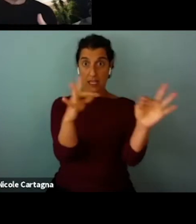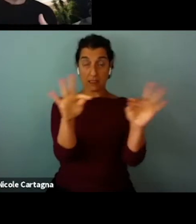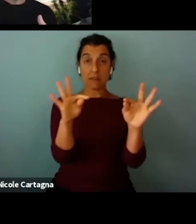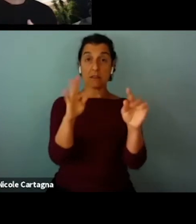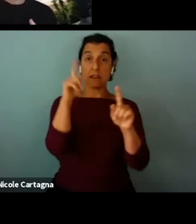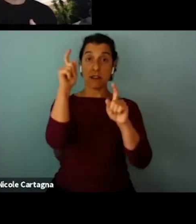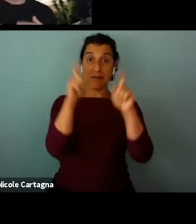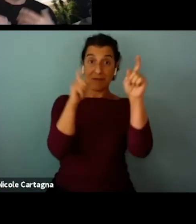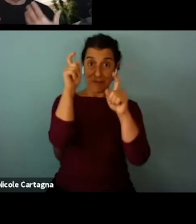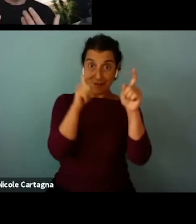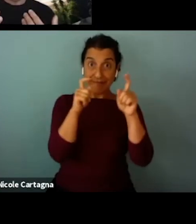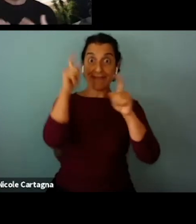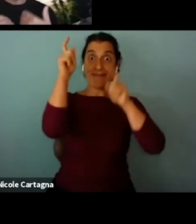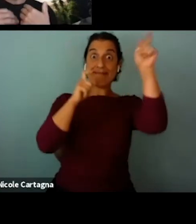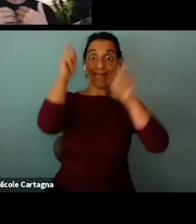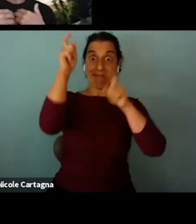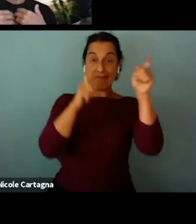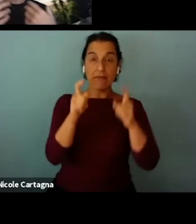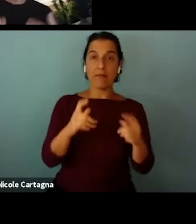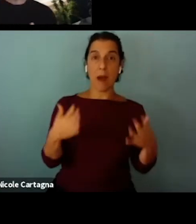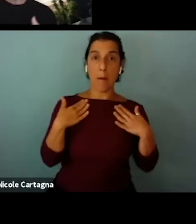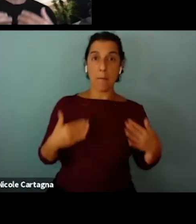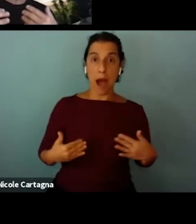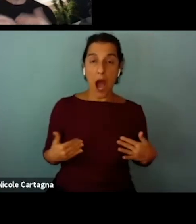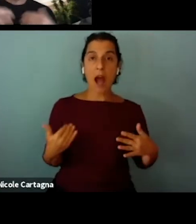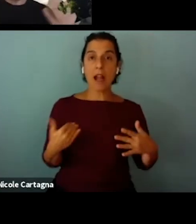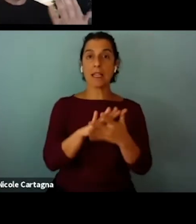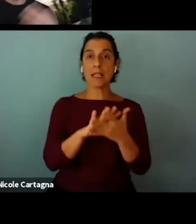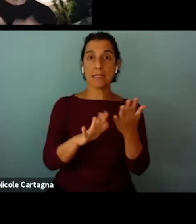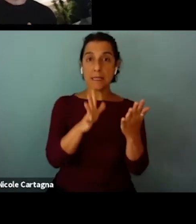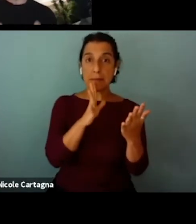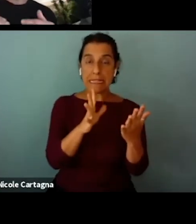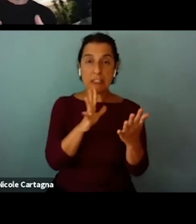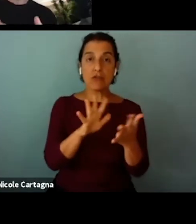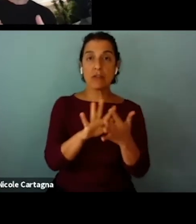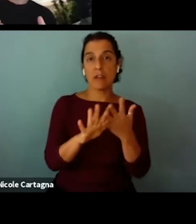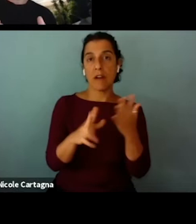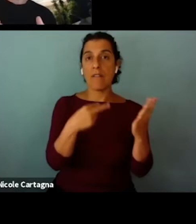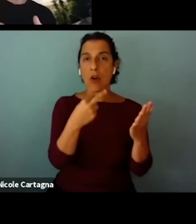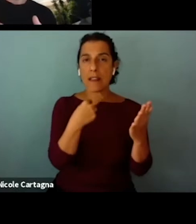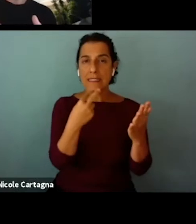what's going on with the body speech you know or vocalizations for example